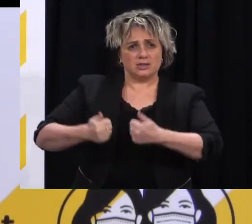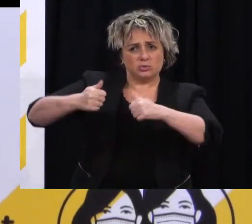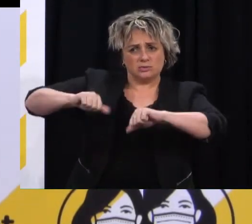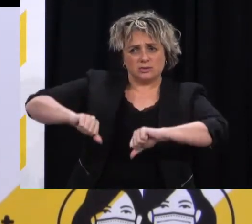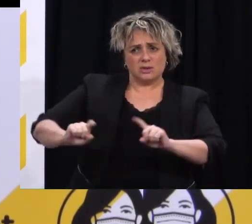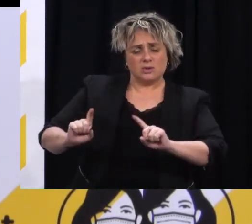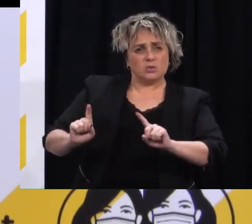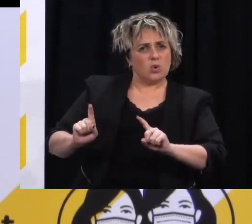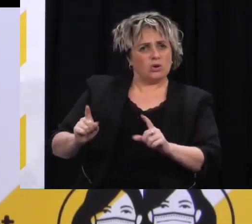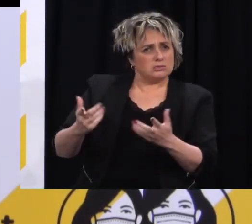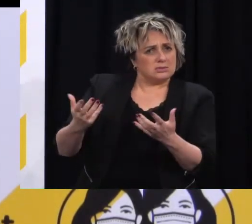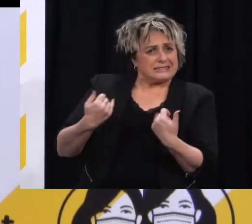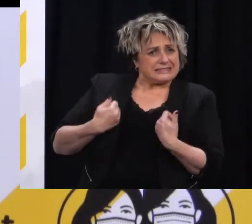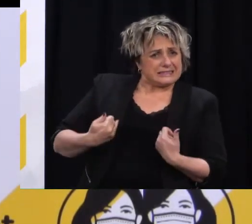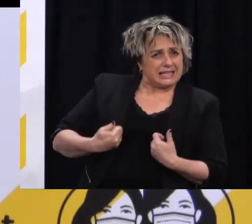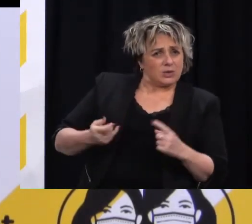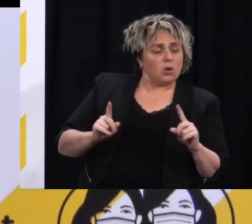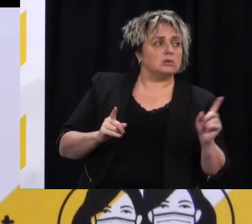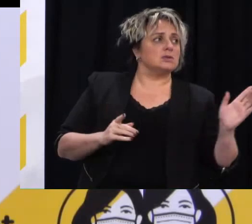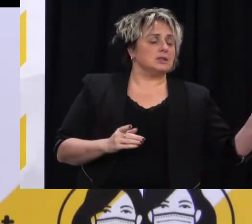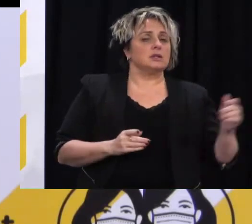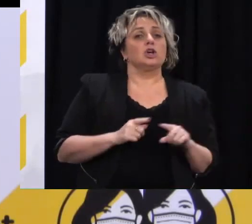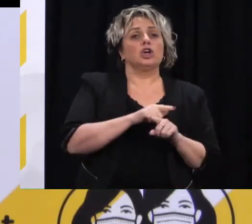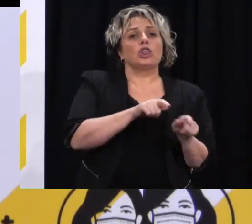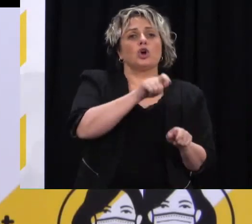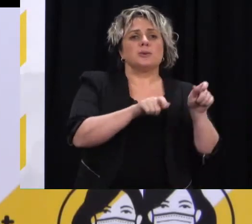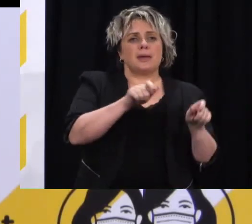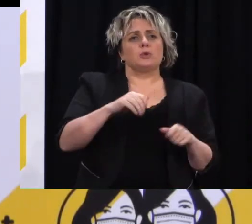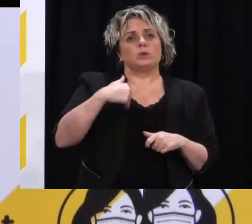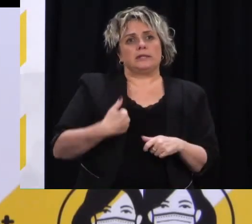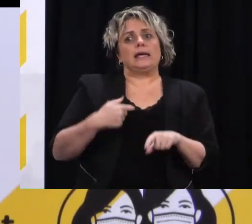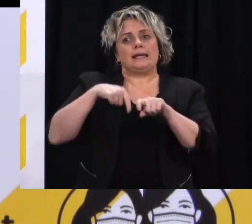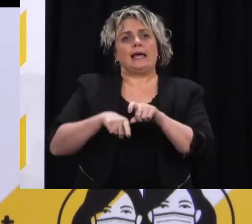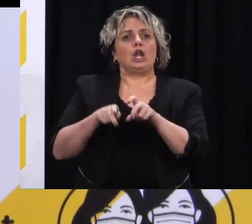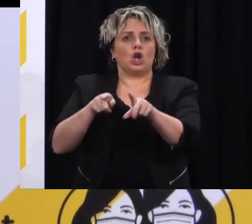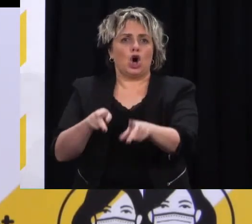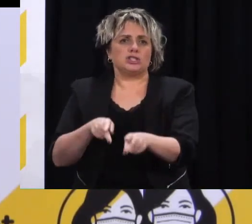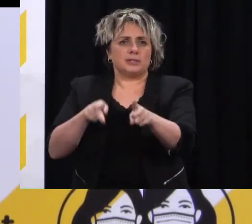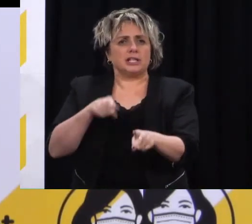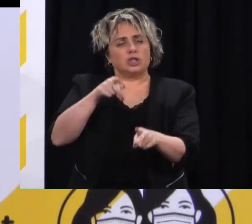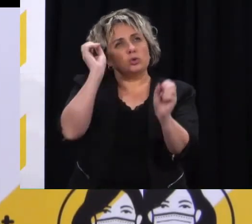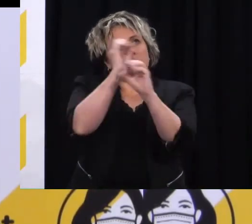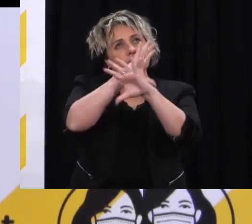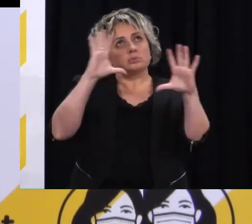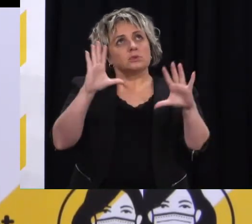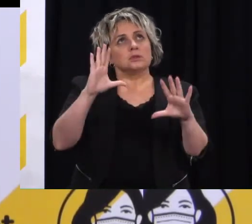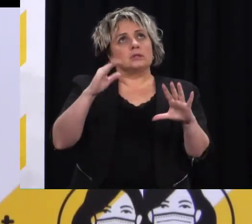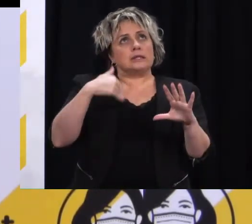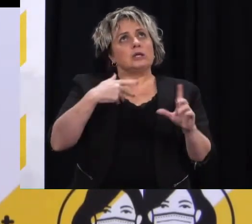Jason. >> Just to drive home how serious COVID is, can you give us an idea of the